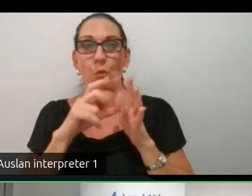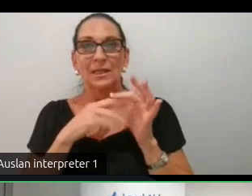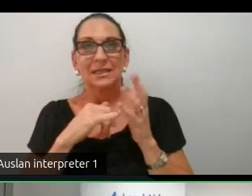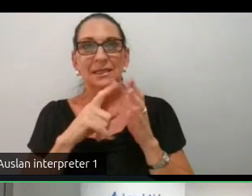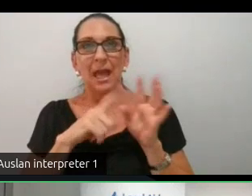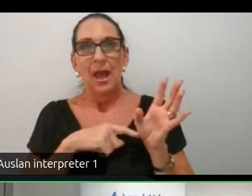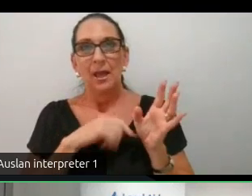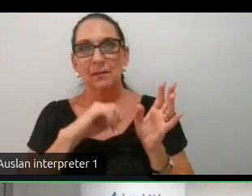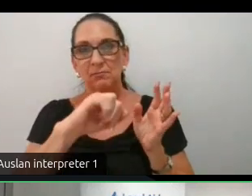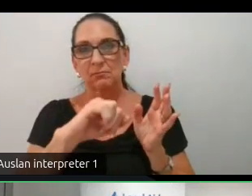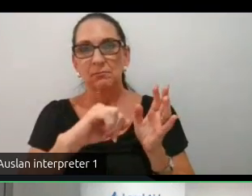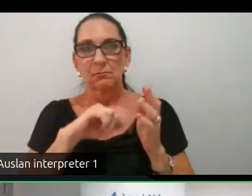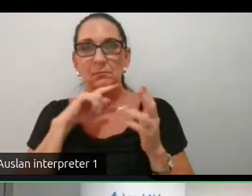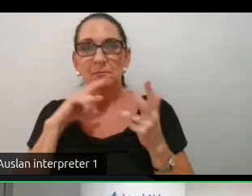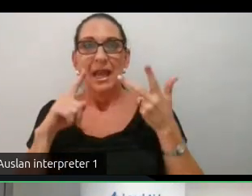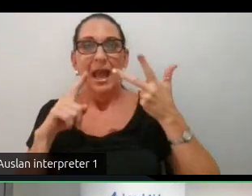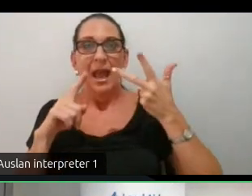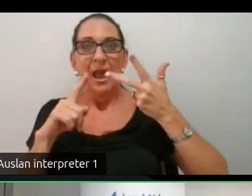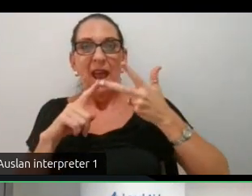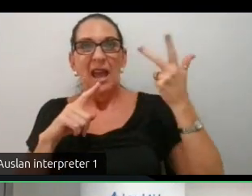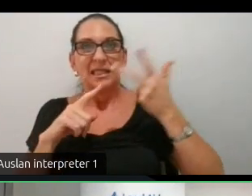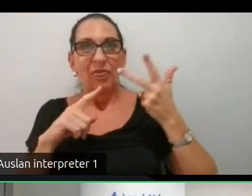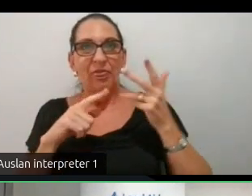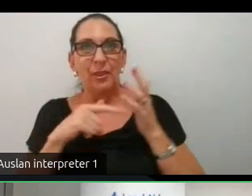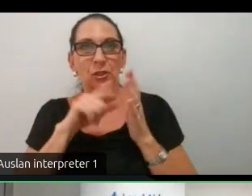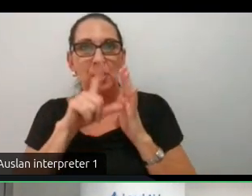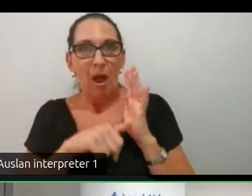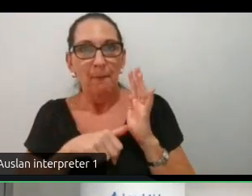If this is the 18th time you've had a cyclone come through your house and you've just had enough,